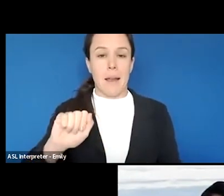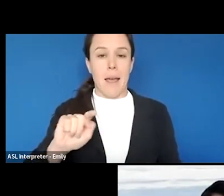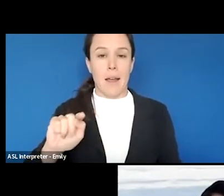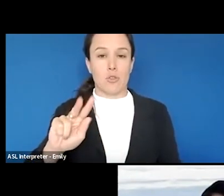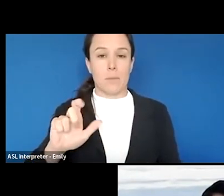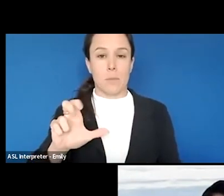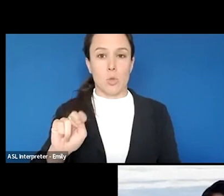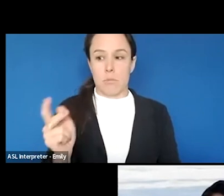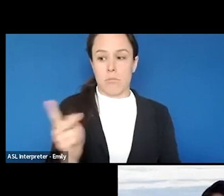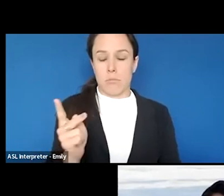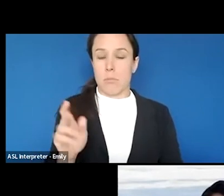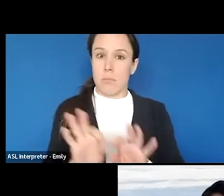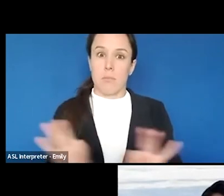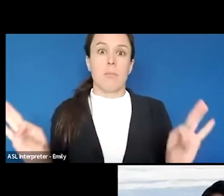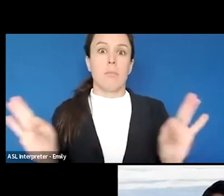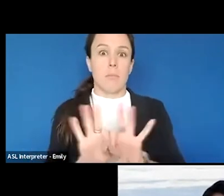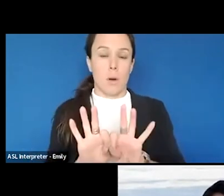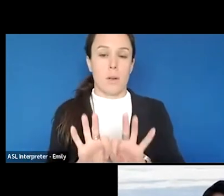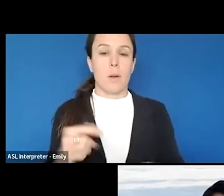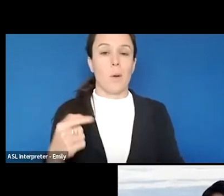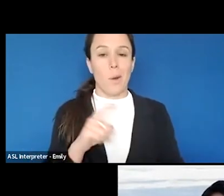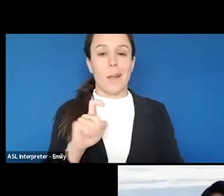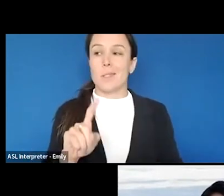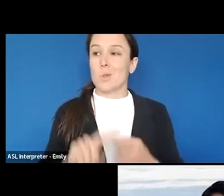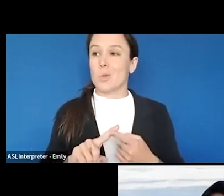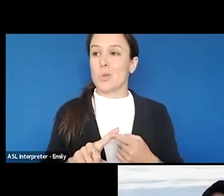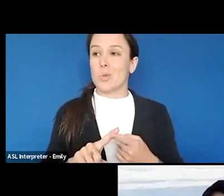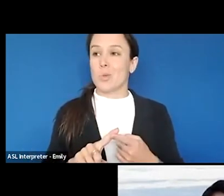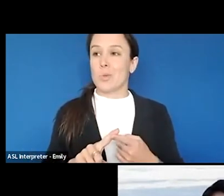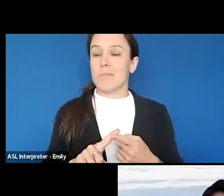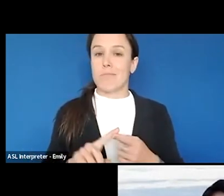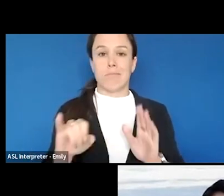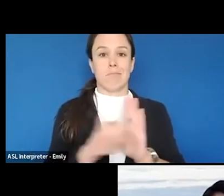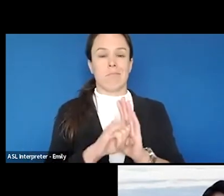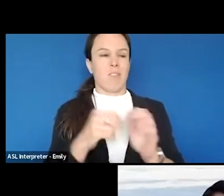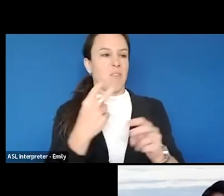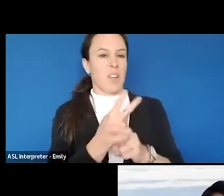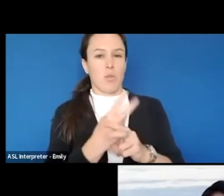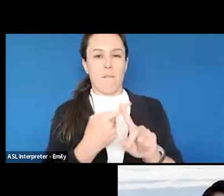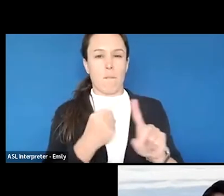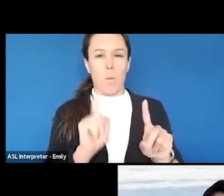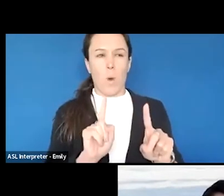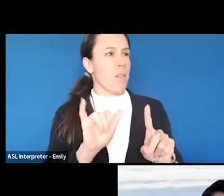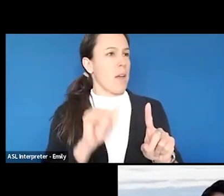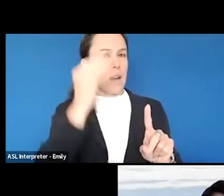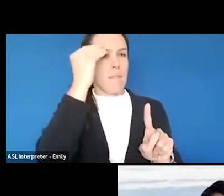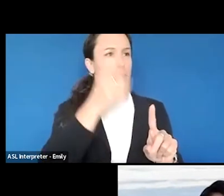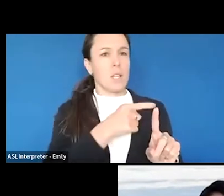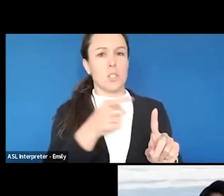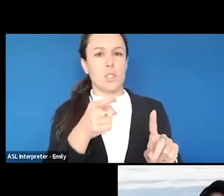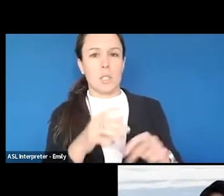and I think we need to be able to identify sources of information and to provide a